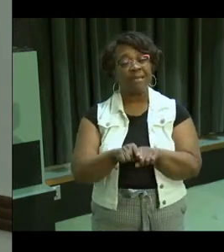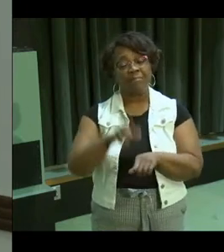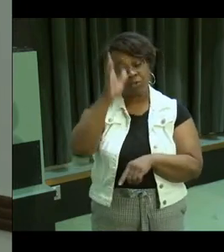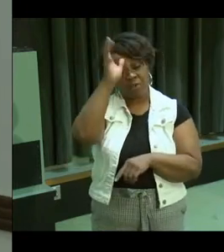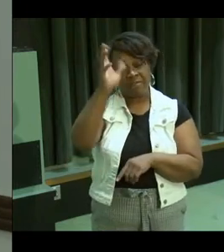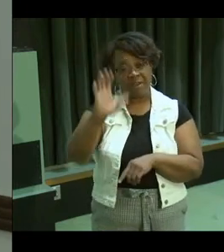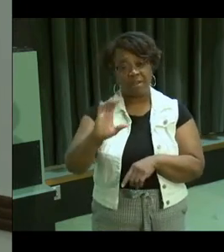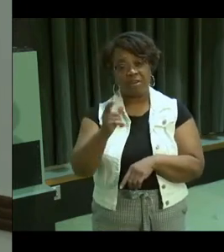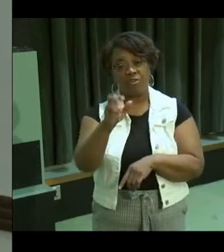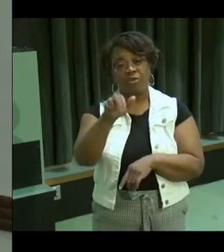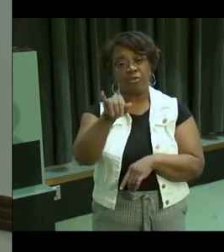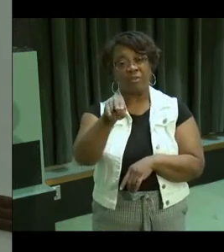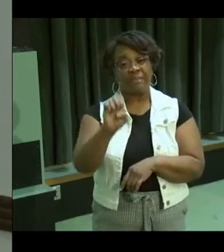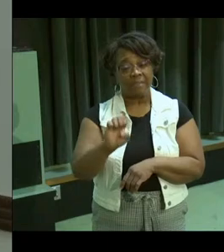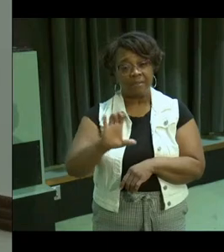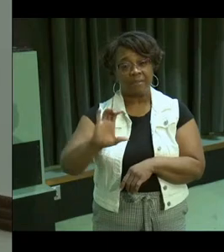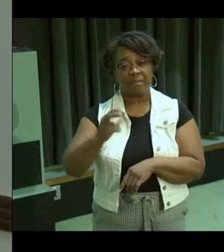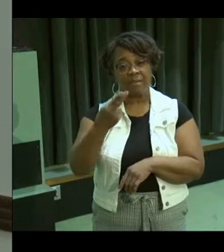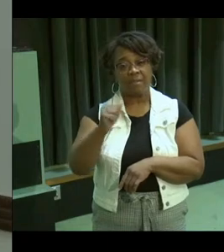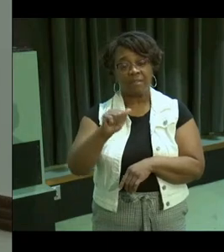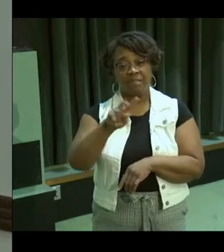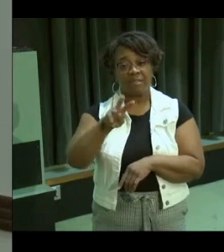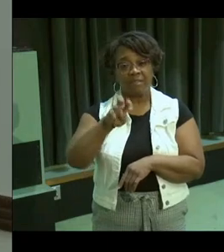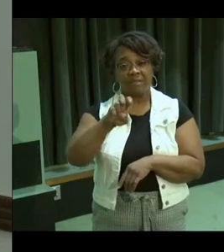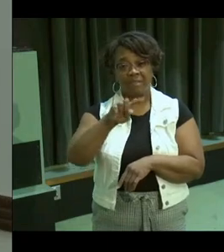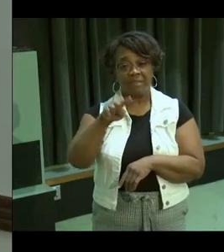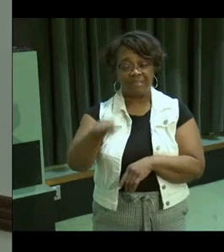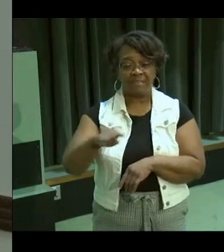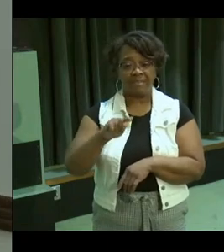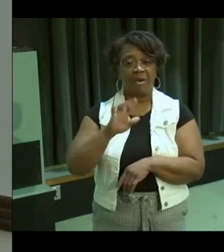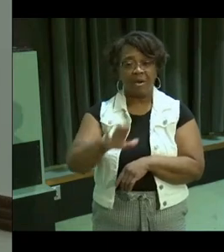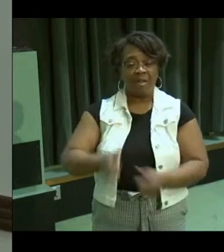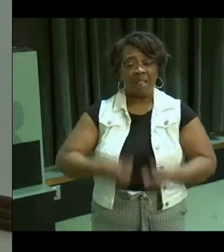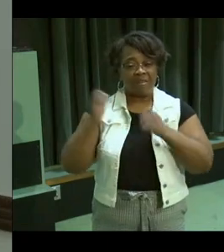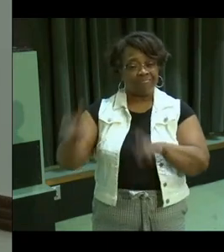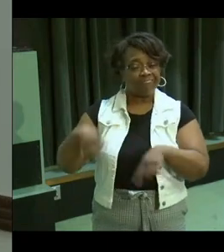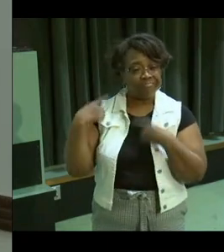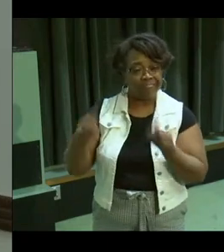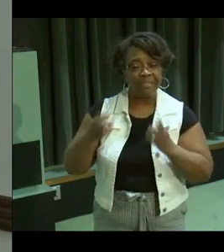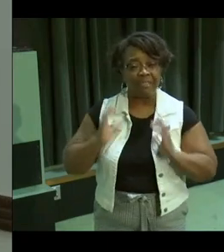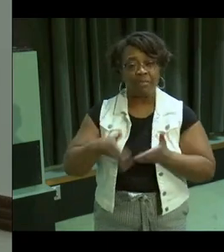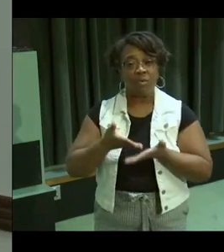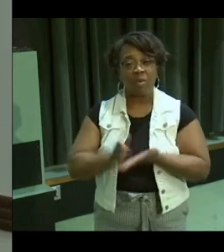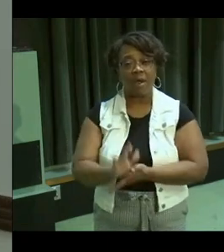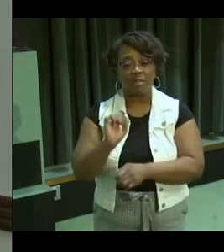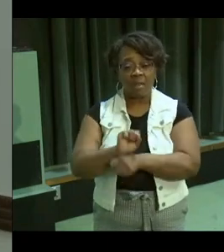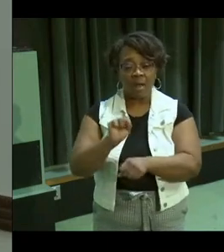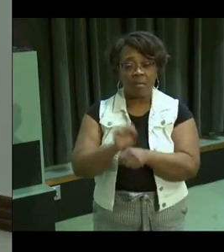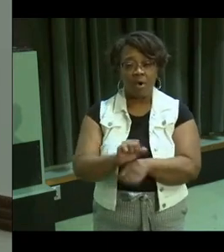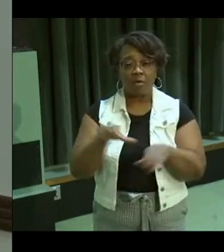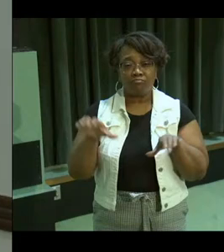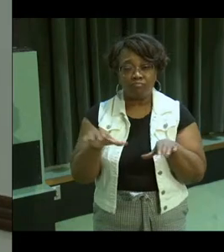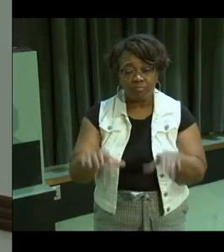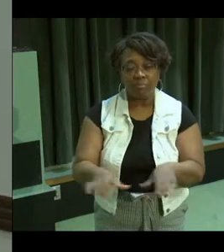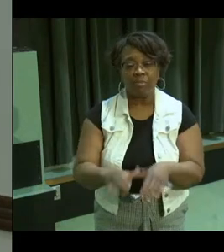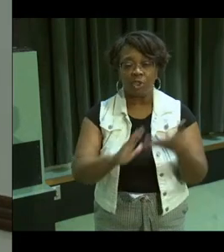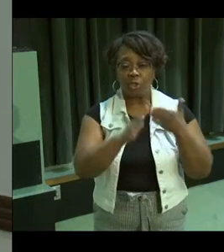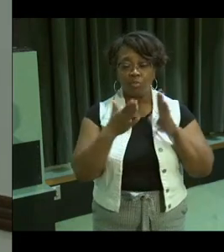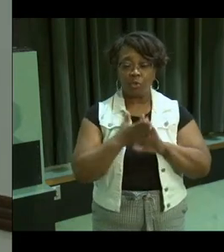Christine Chavez has had a lifetime commitment to civil